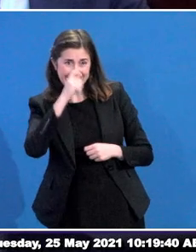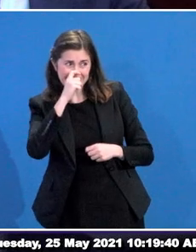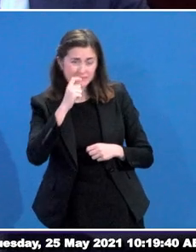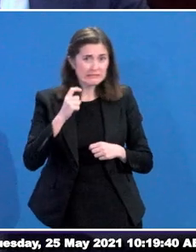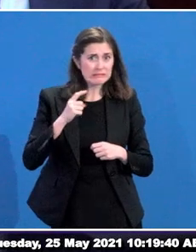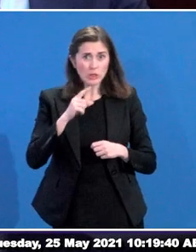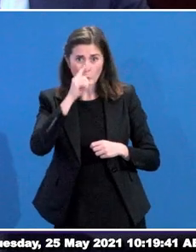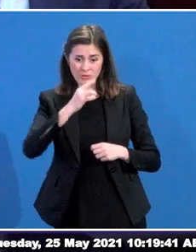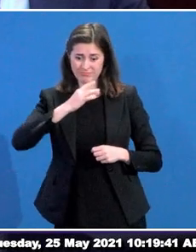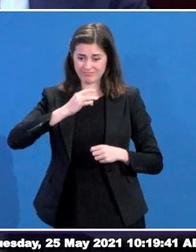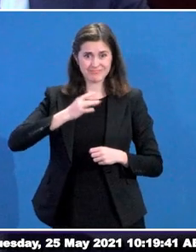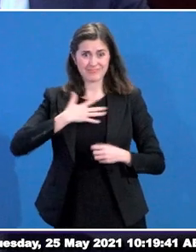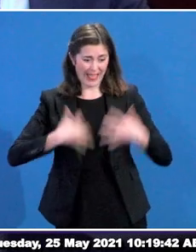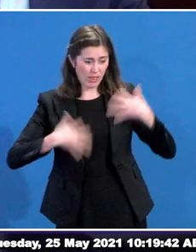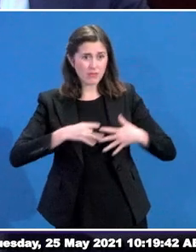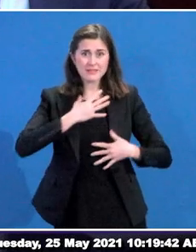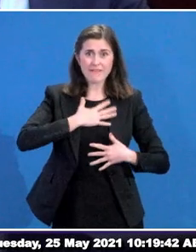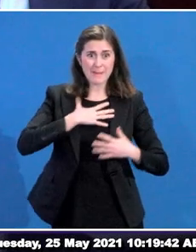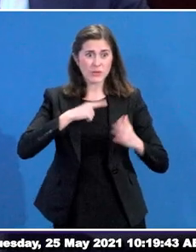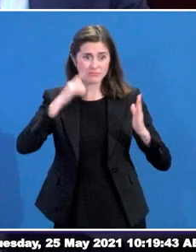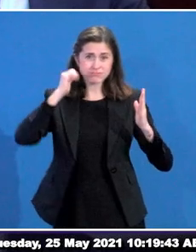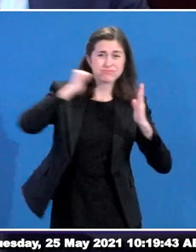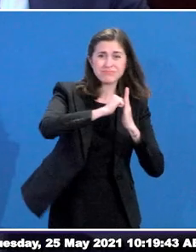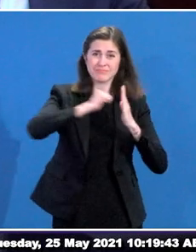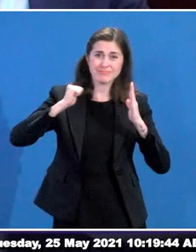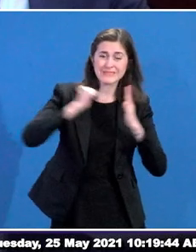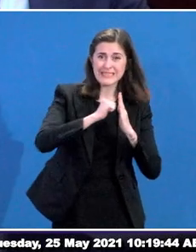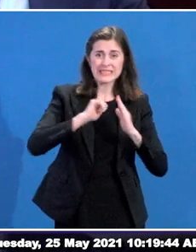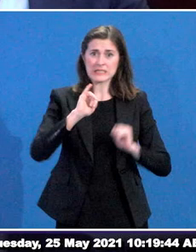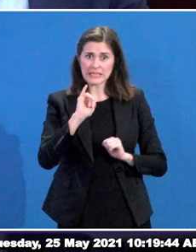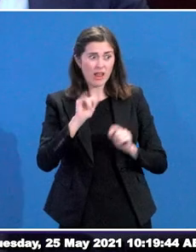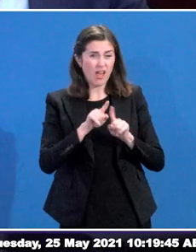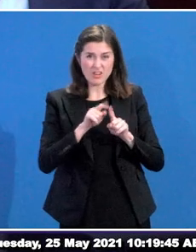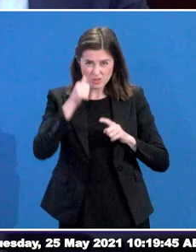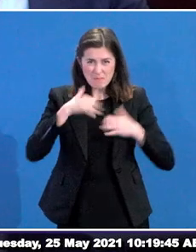for harm to come to Melissa from head banging hard surfaces in the bathroom.